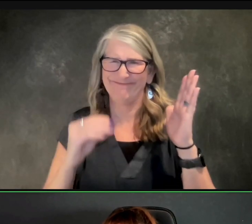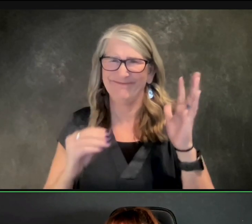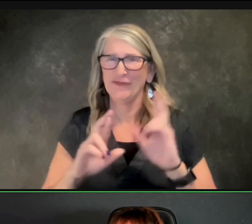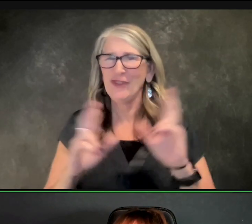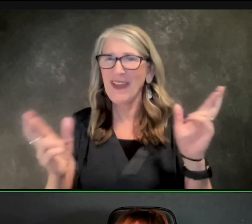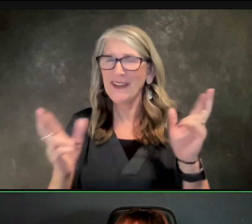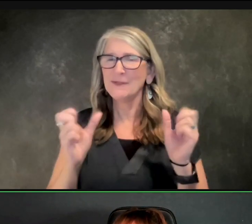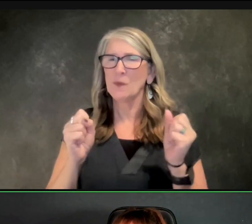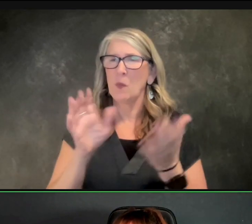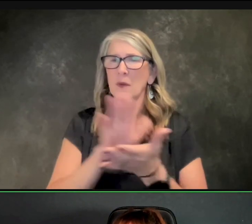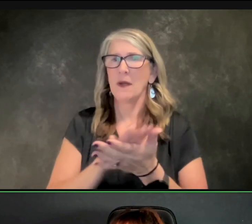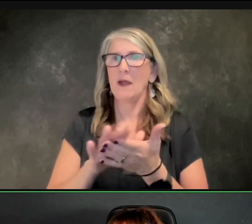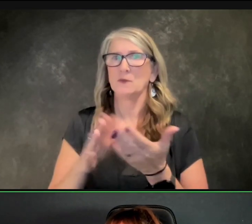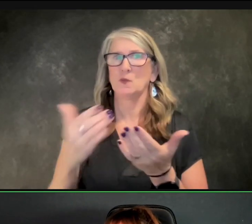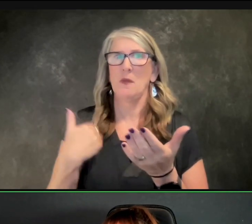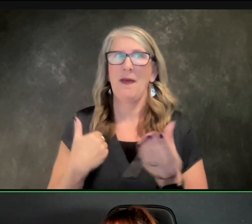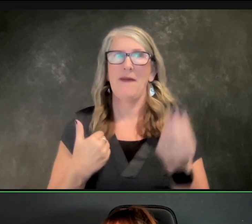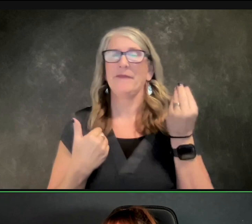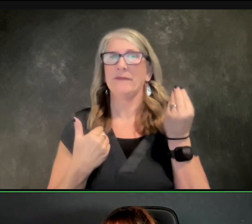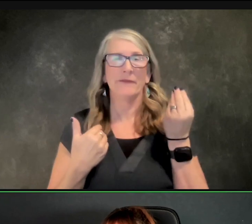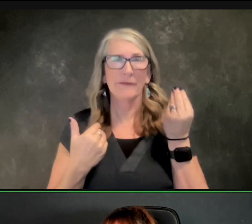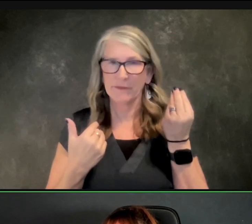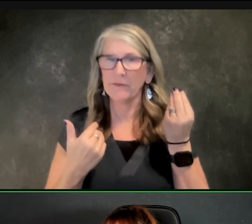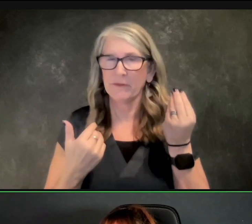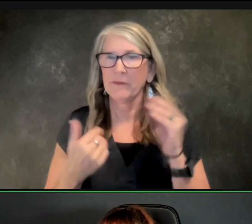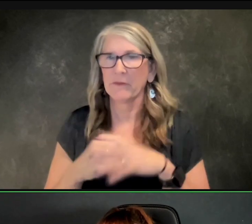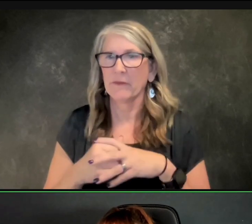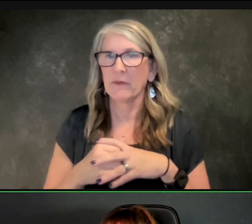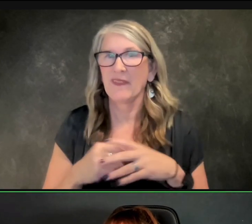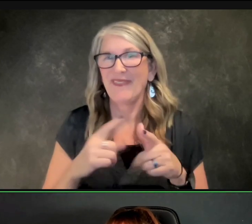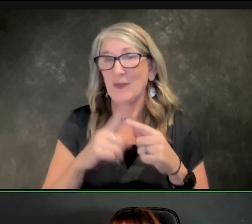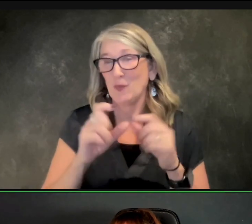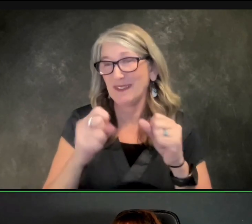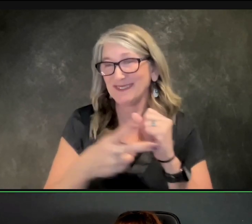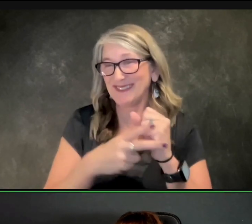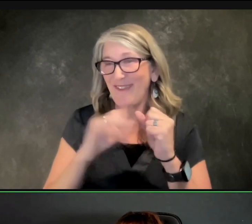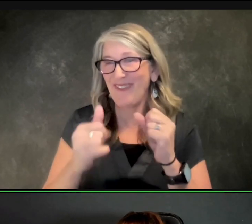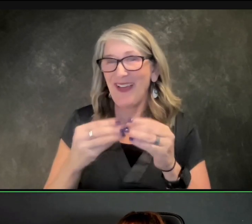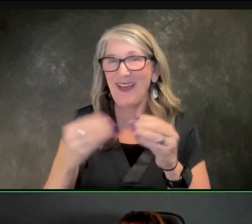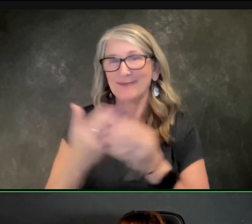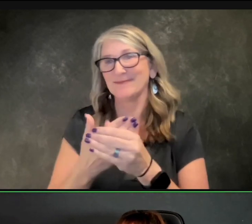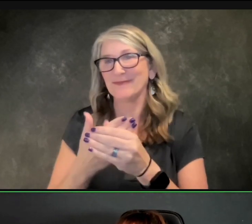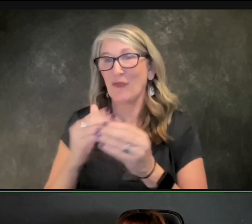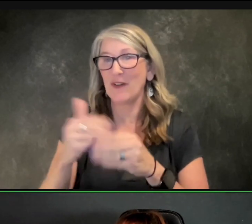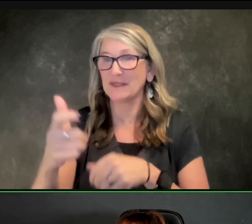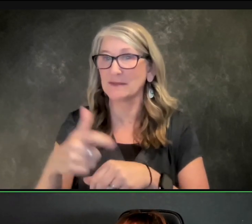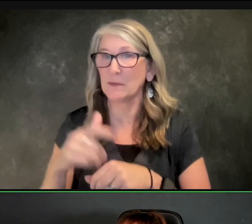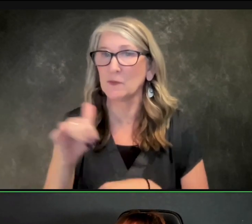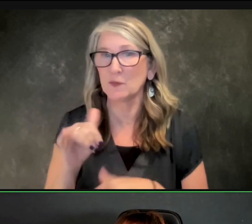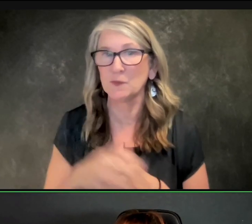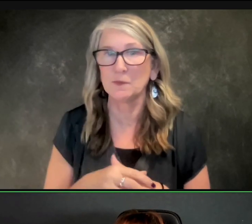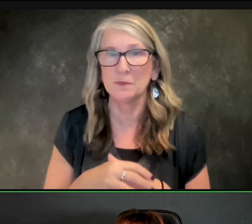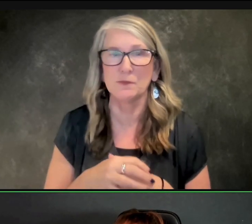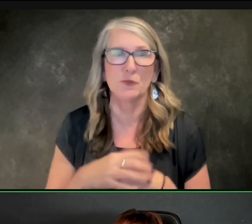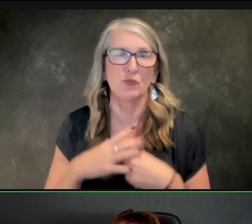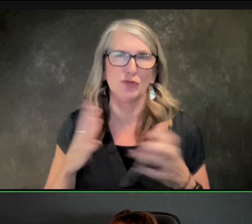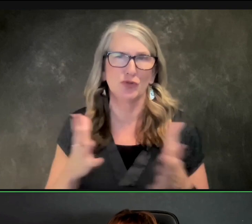It will guide you in developing an emergency backup plan. And this is something that can be very helpful for you